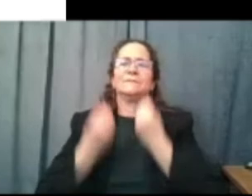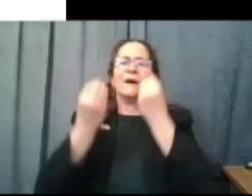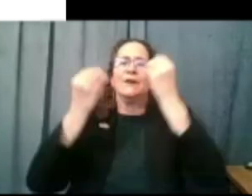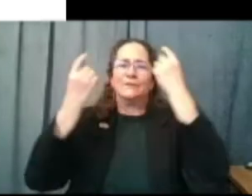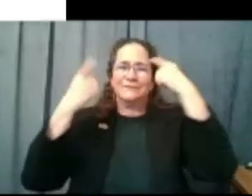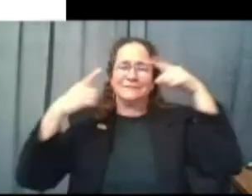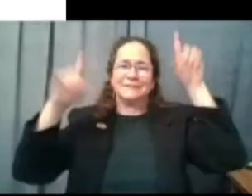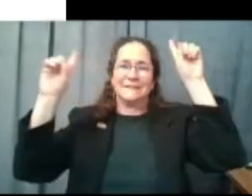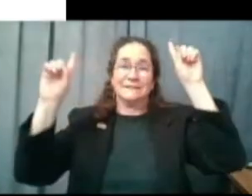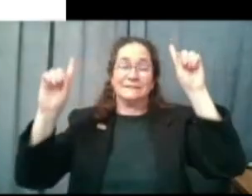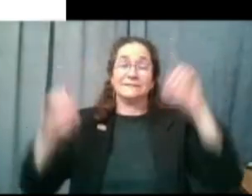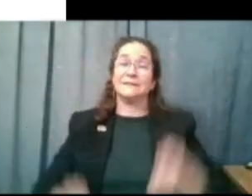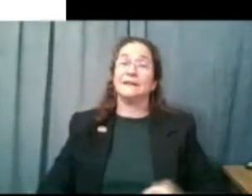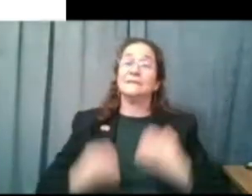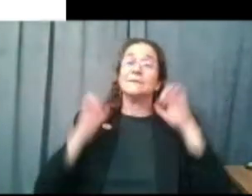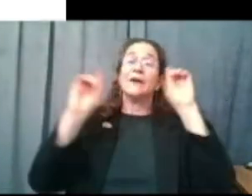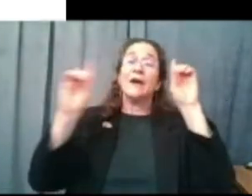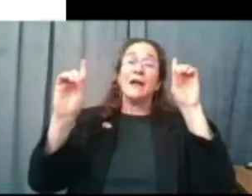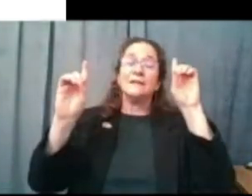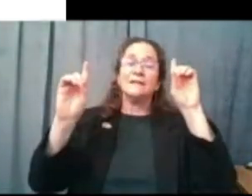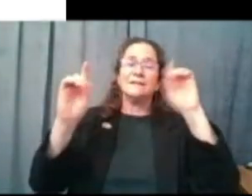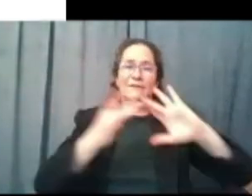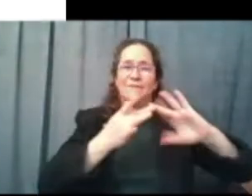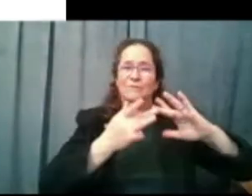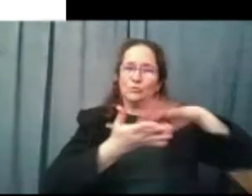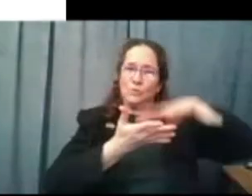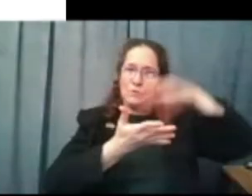InspirEd virtual learning series.